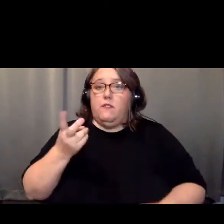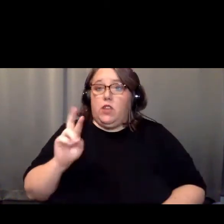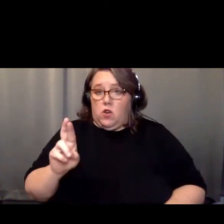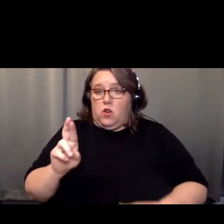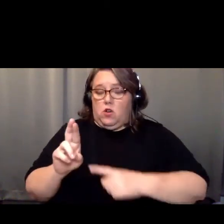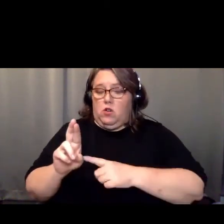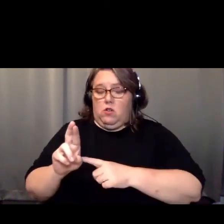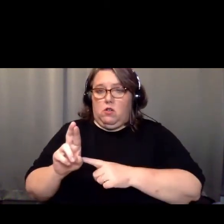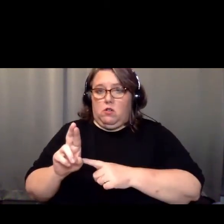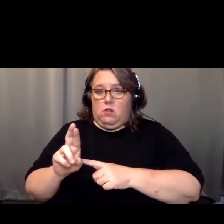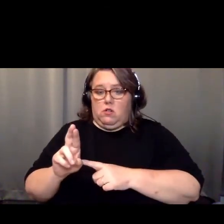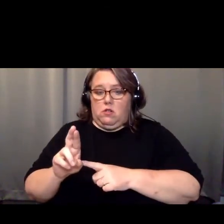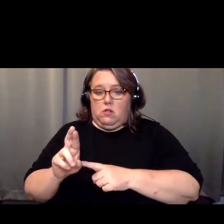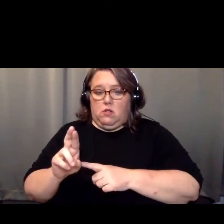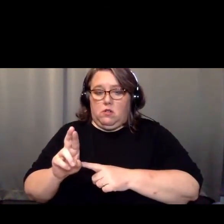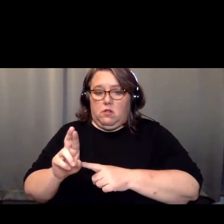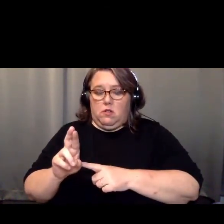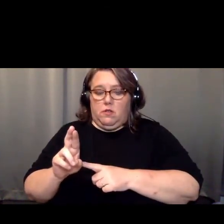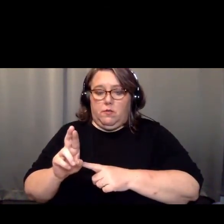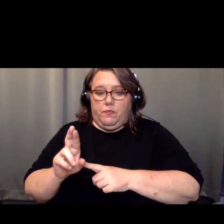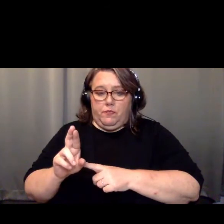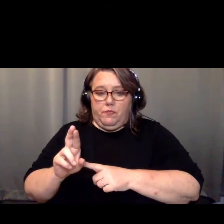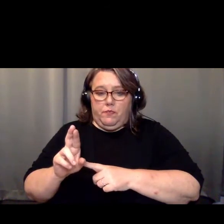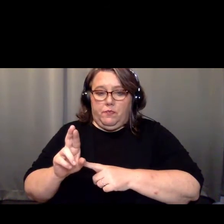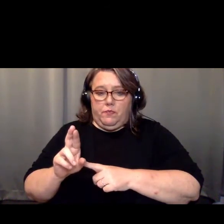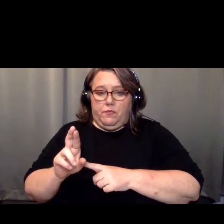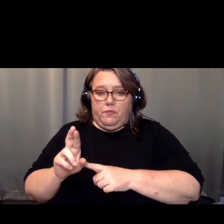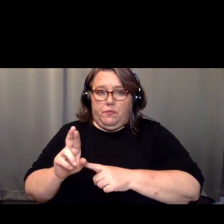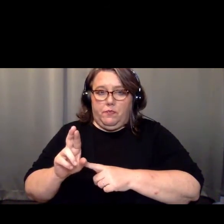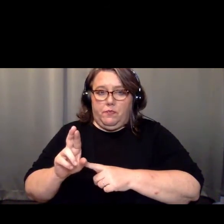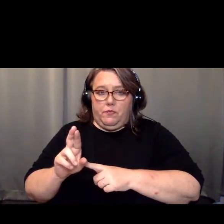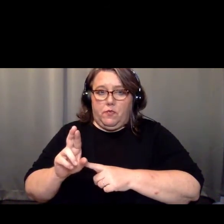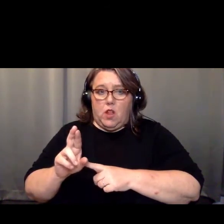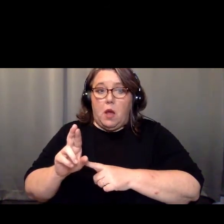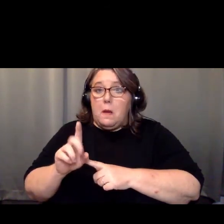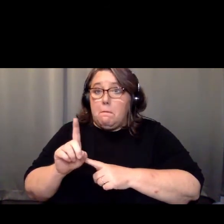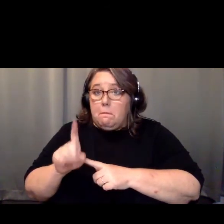they don't need to have necessarily all the required documentation to make someone eligible